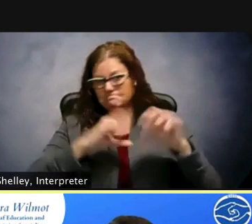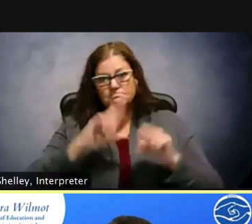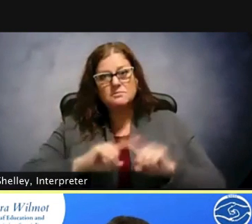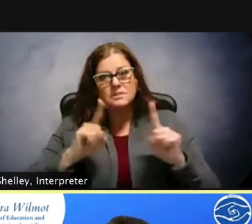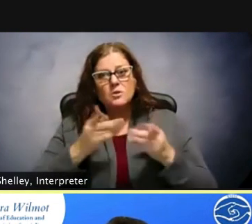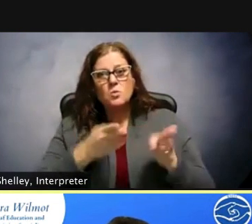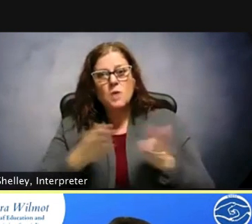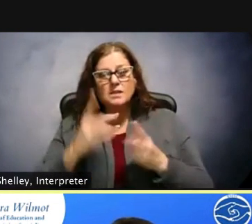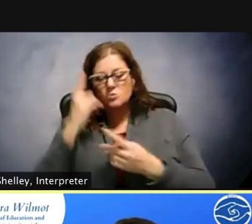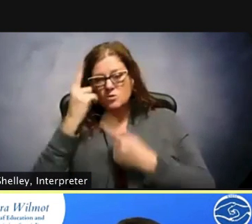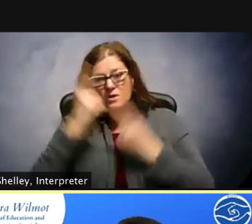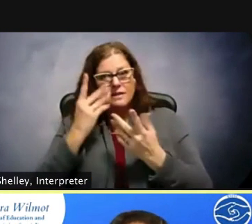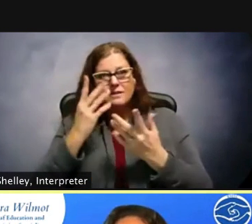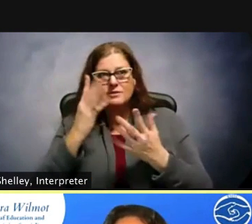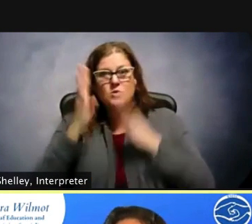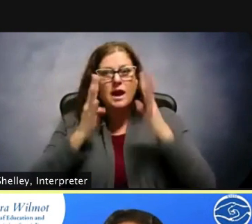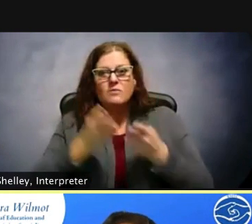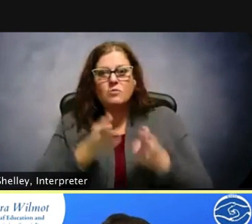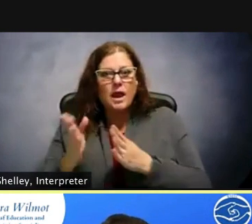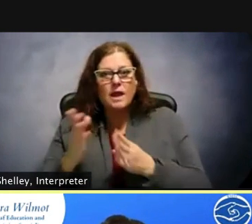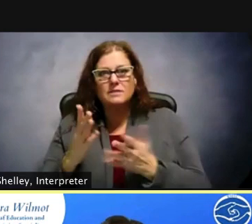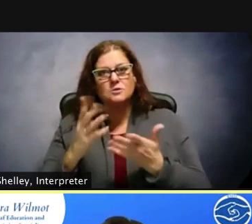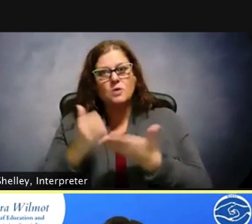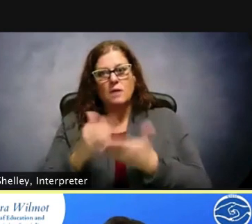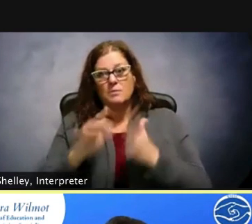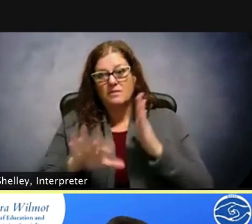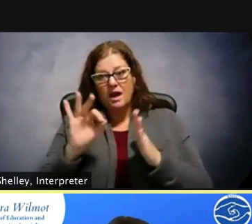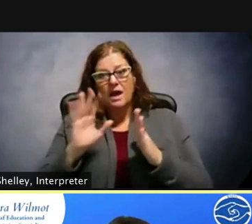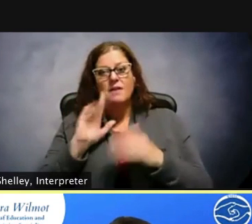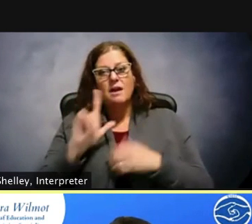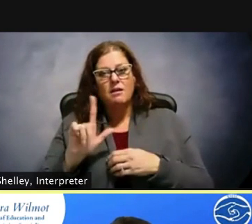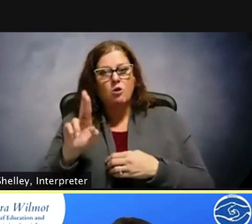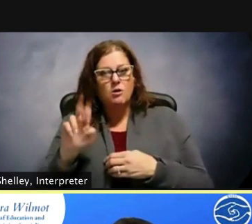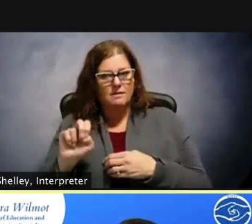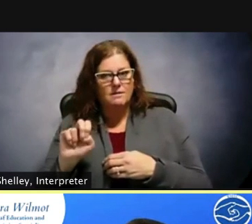thinking outside the box to help you find that least restrictive environment in your district.